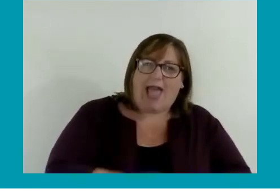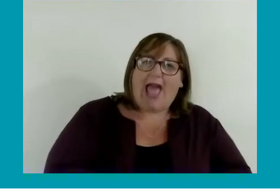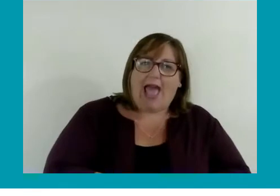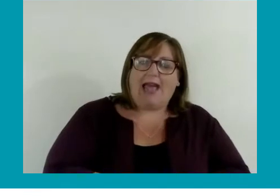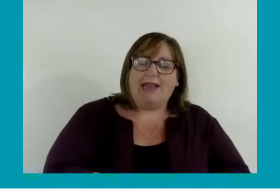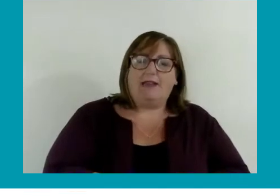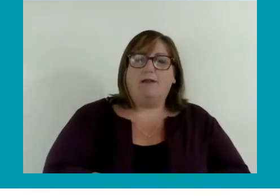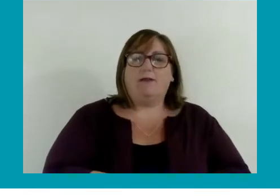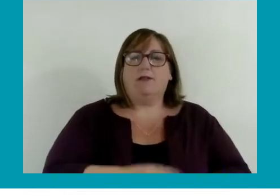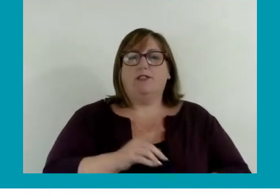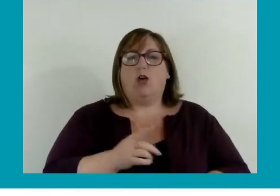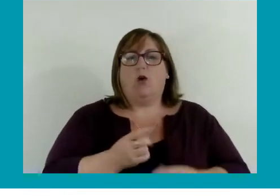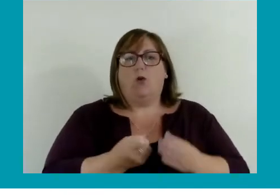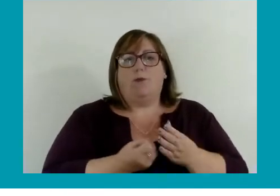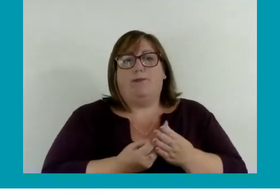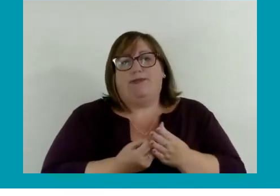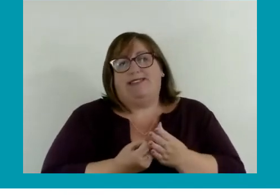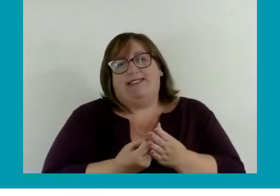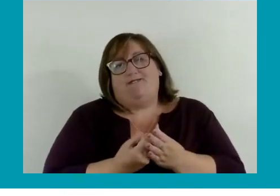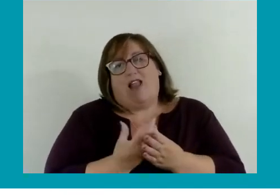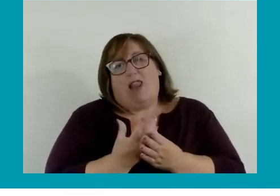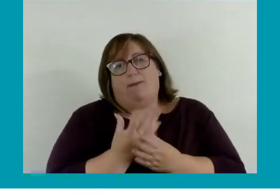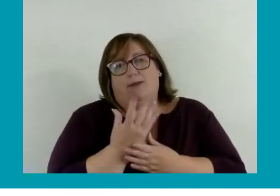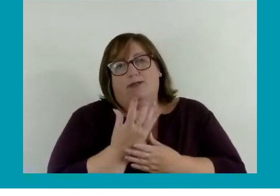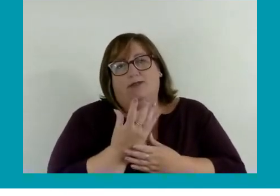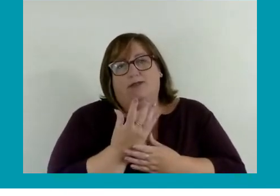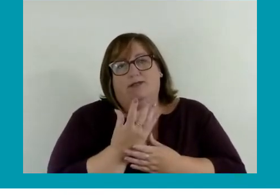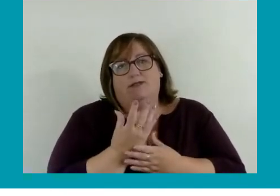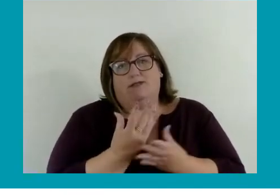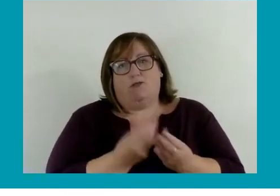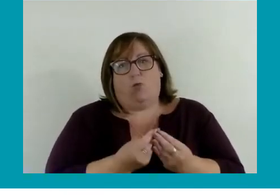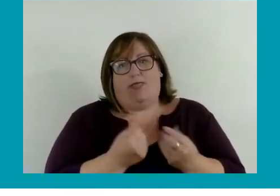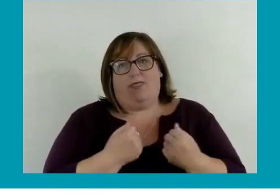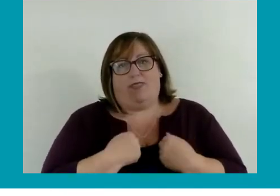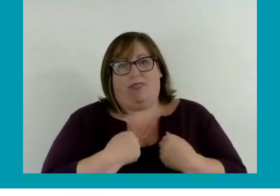of the partnership is fantastic there are lots of opportunities lots and lots of resources as i said